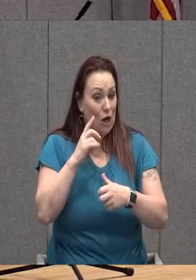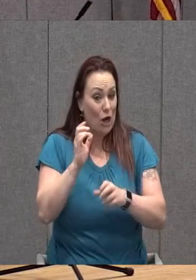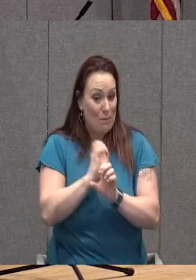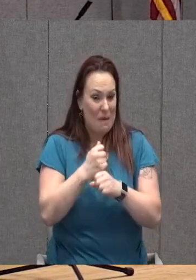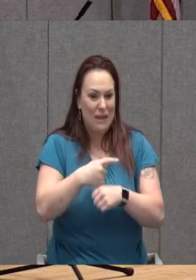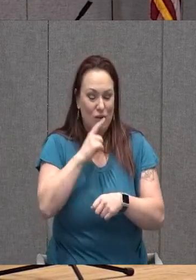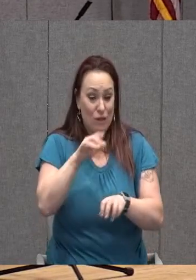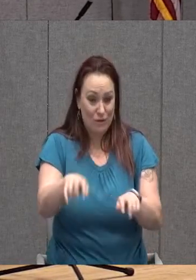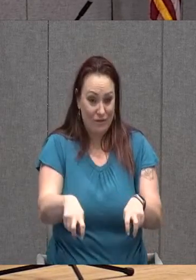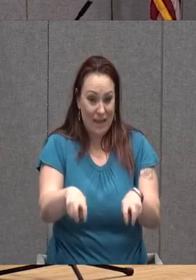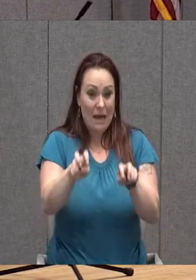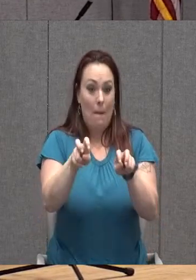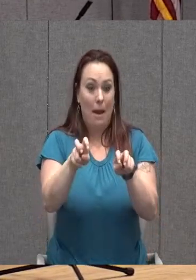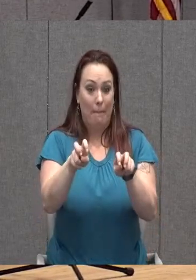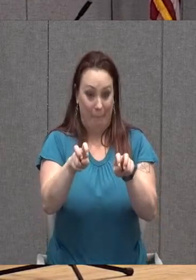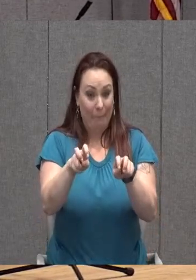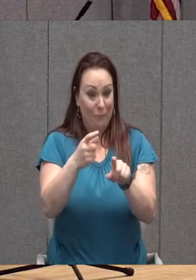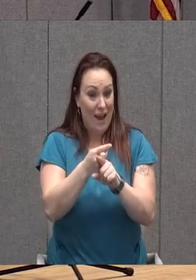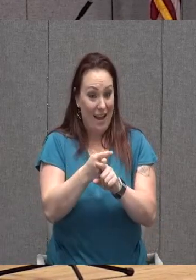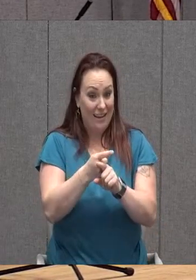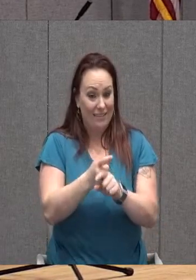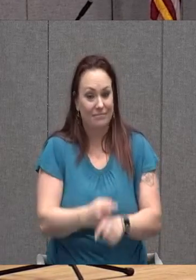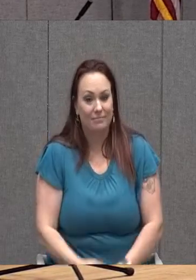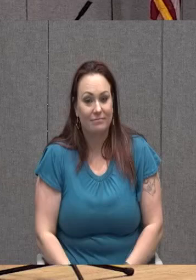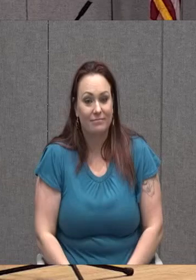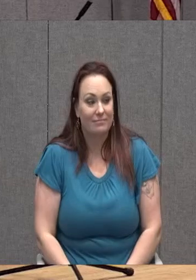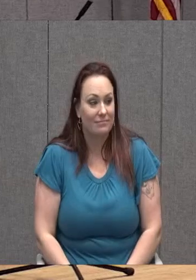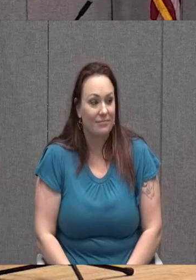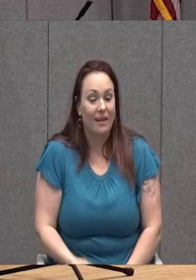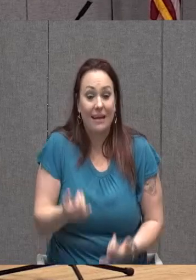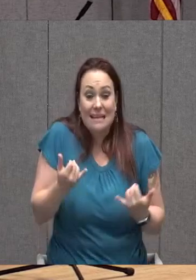Then come up, next is the imaginary jump rope.